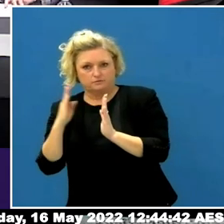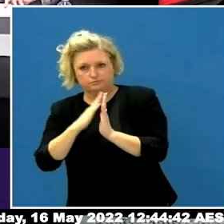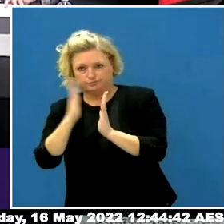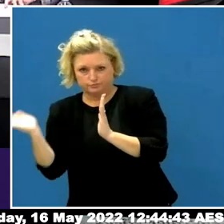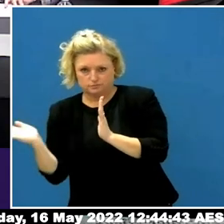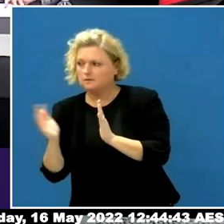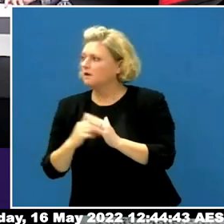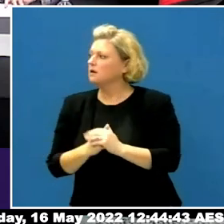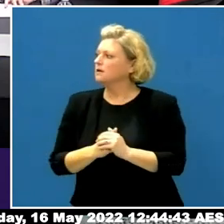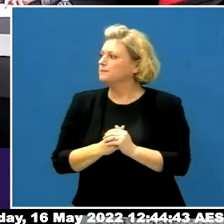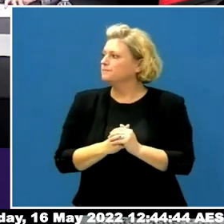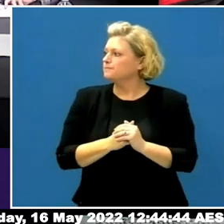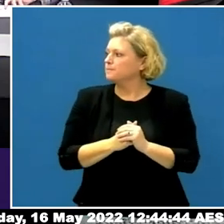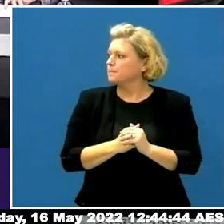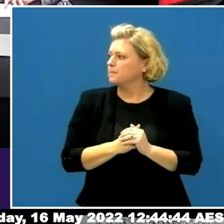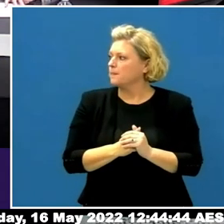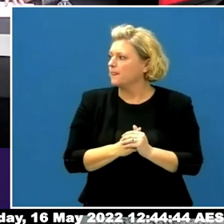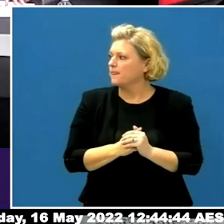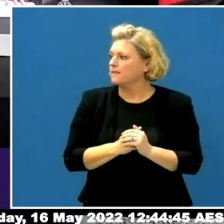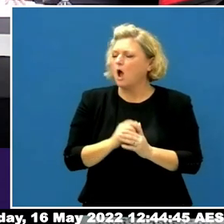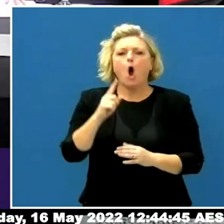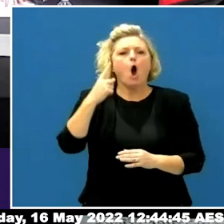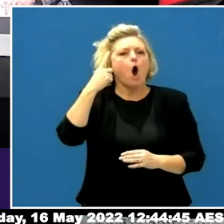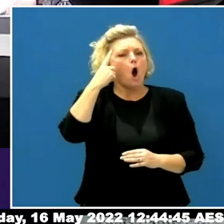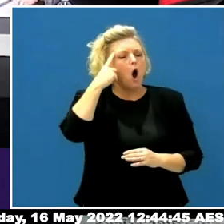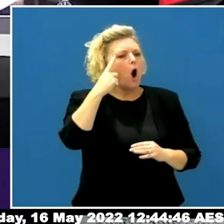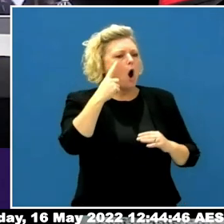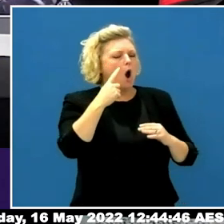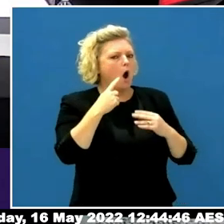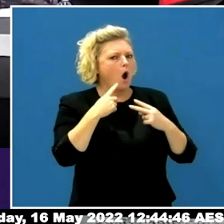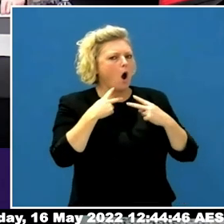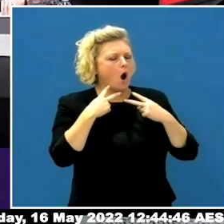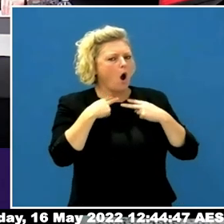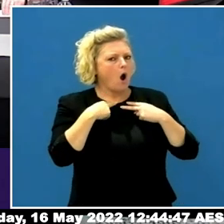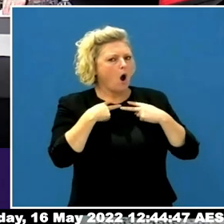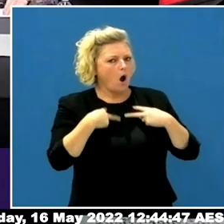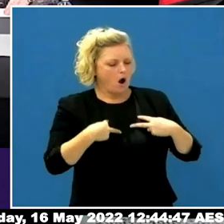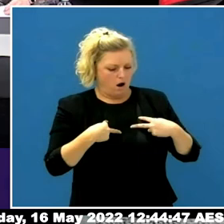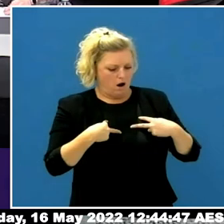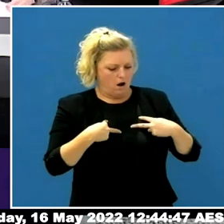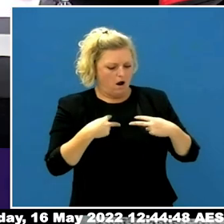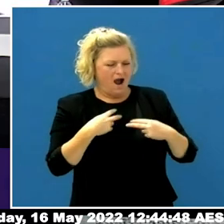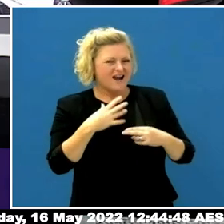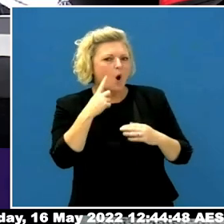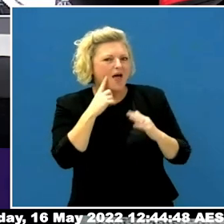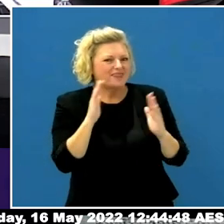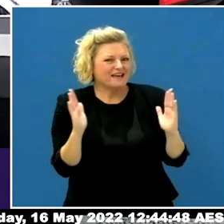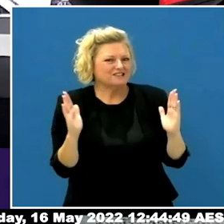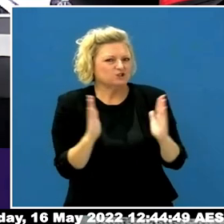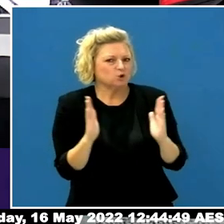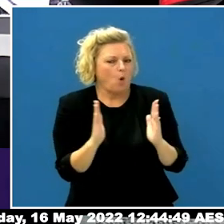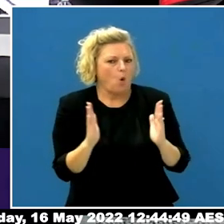I think the plan may have been to have a shorter luncheon. Was that the plan? How short was a short adjournment? 45 minutes.